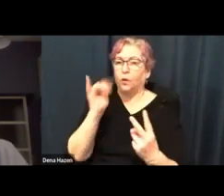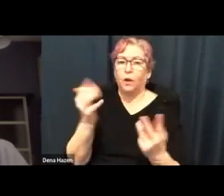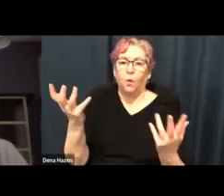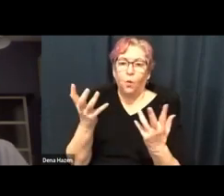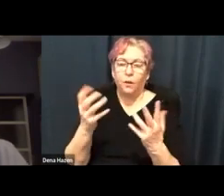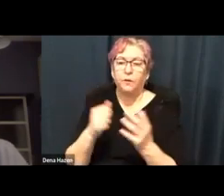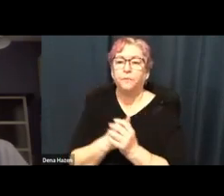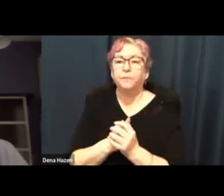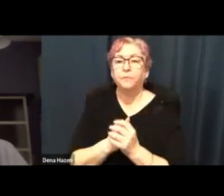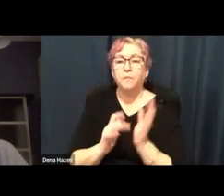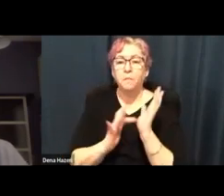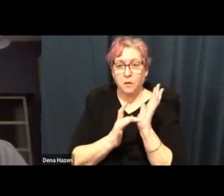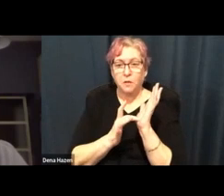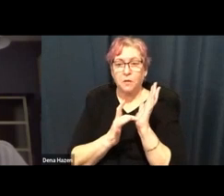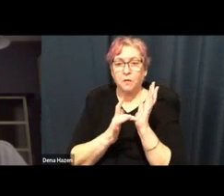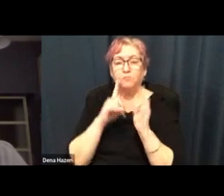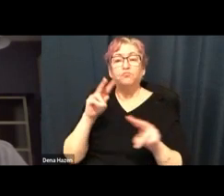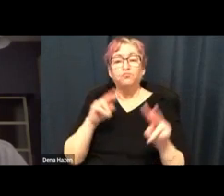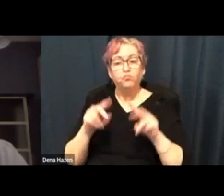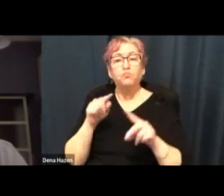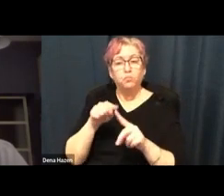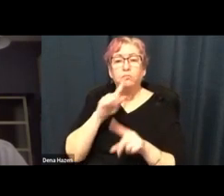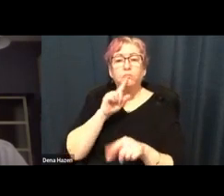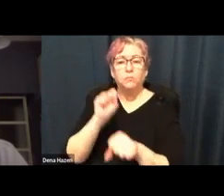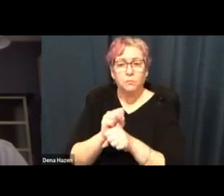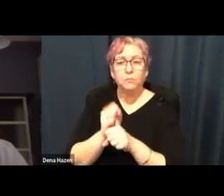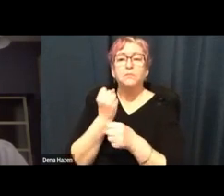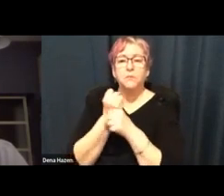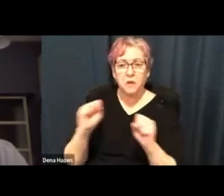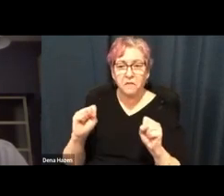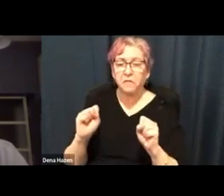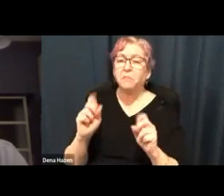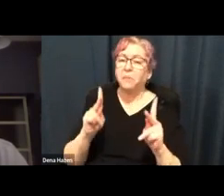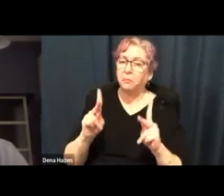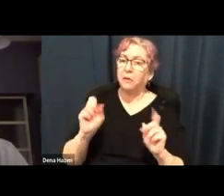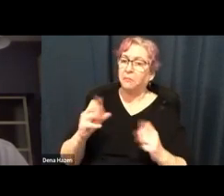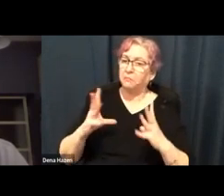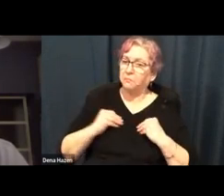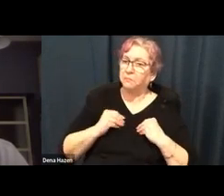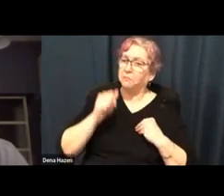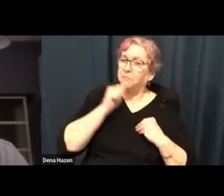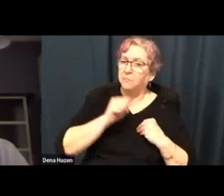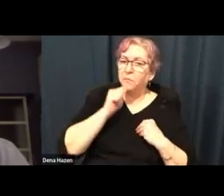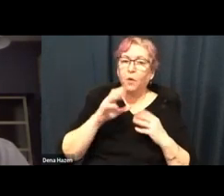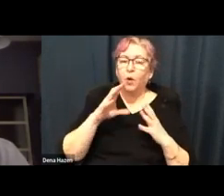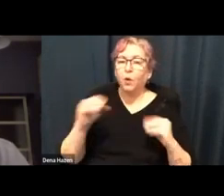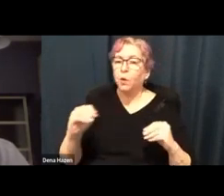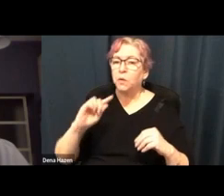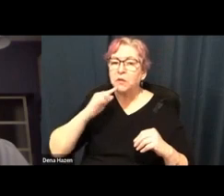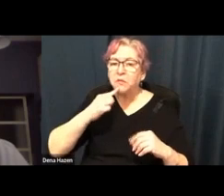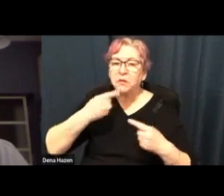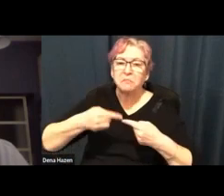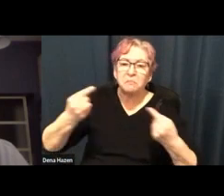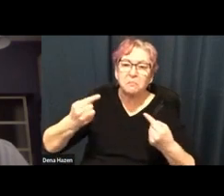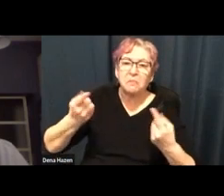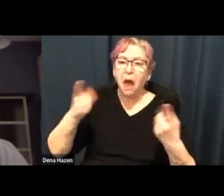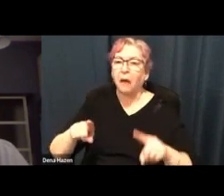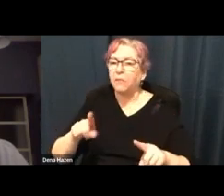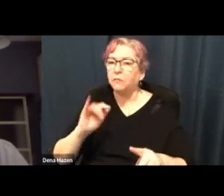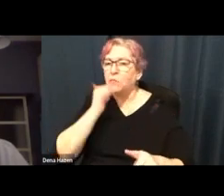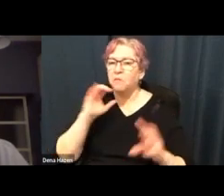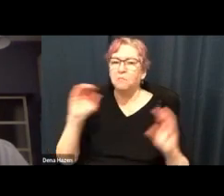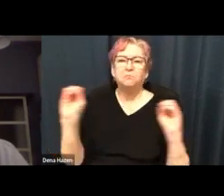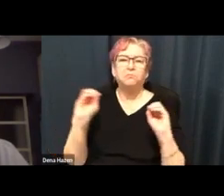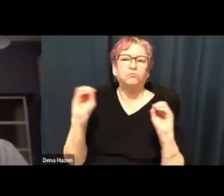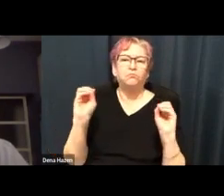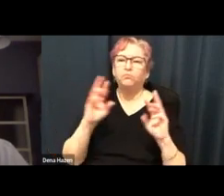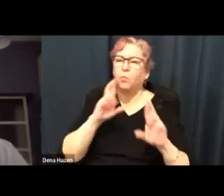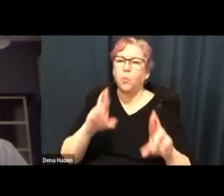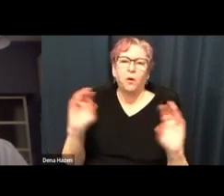The medicine was observed to be safe and well tolerated with no serious adverse events reported.